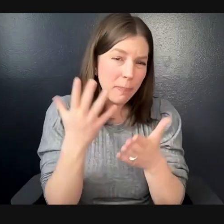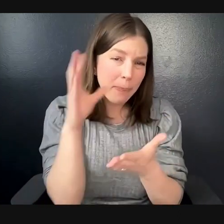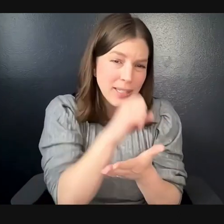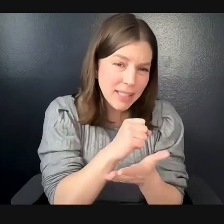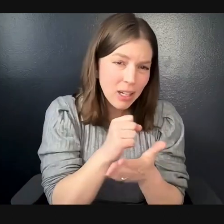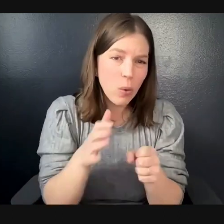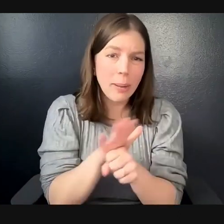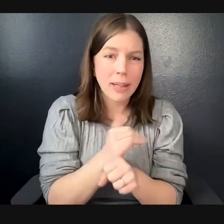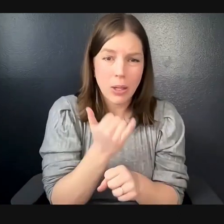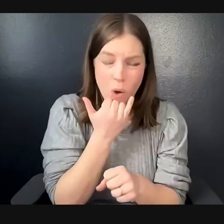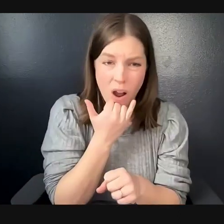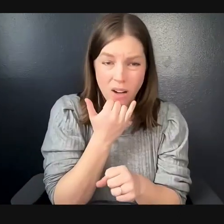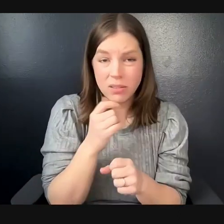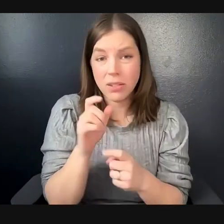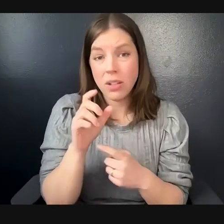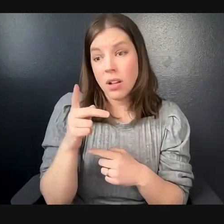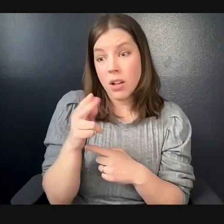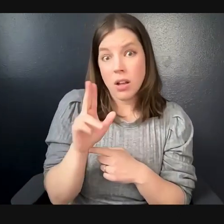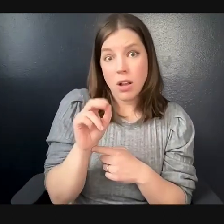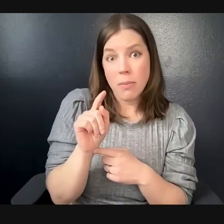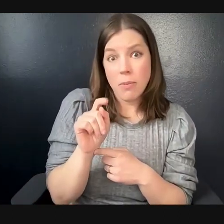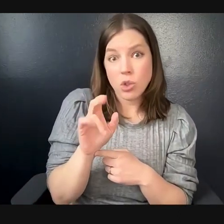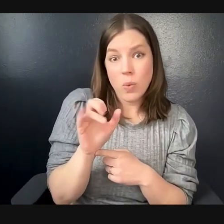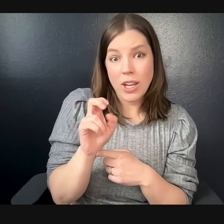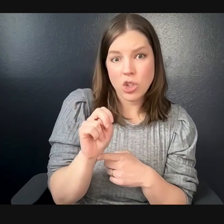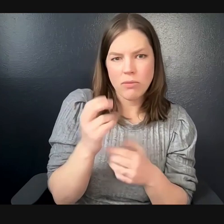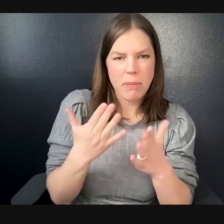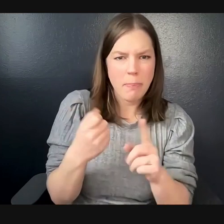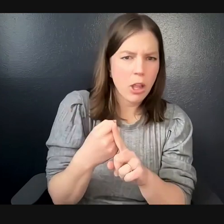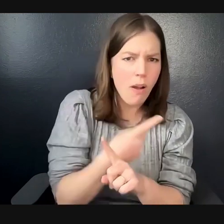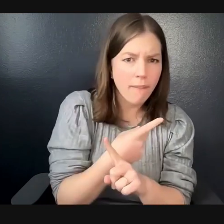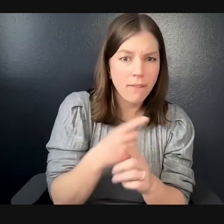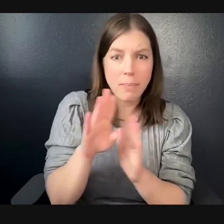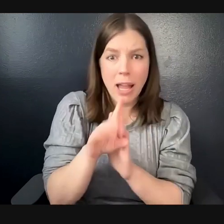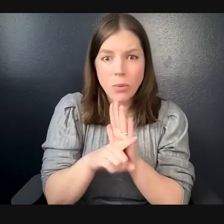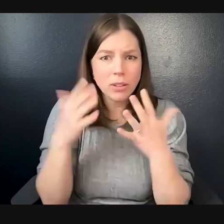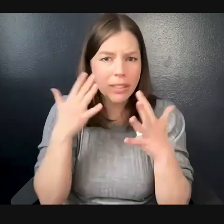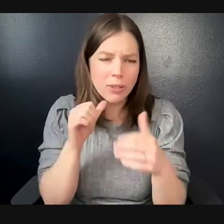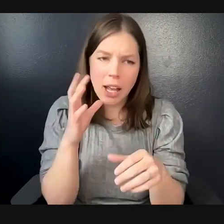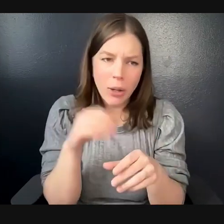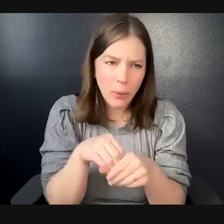Words will be missing, or completely wrong. Punctuation may be off, and background sounds